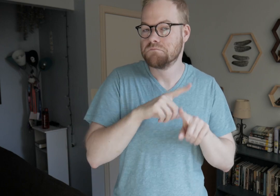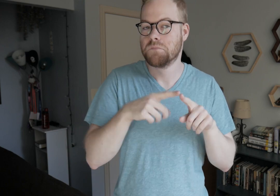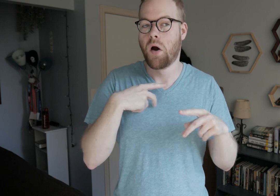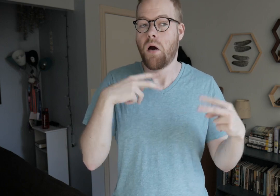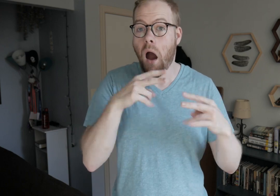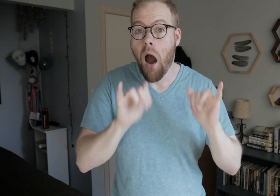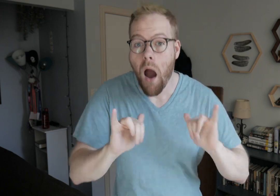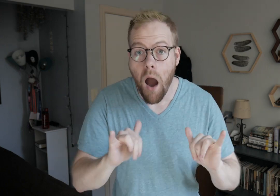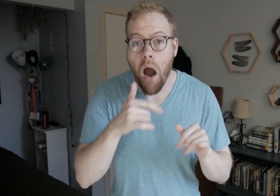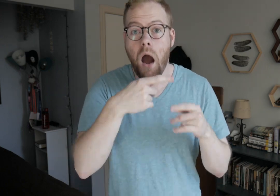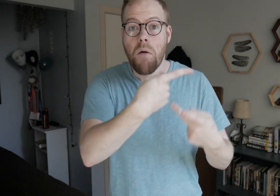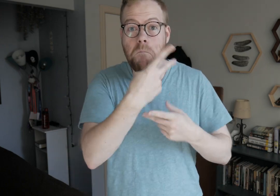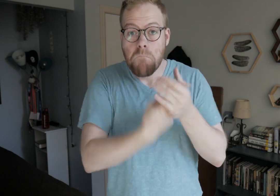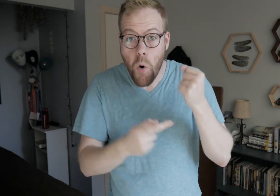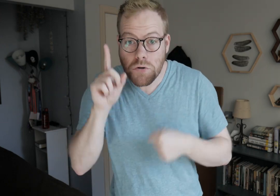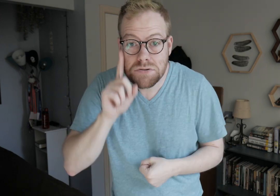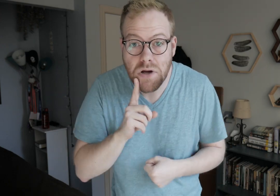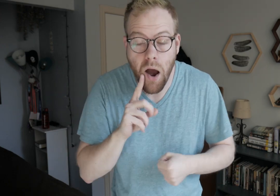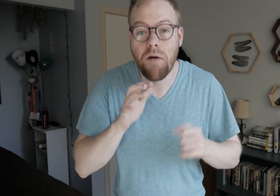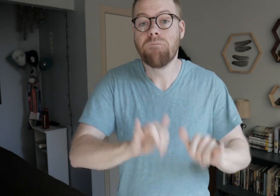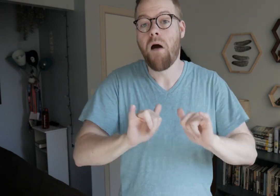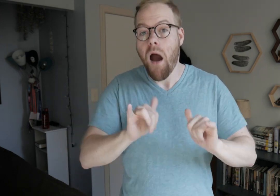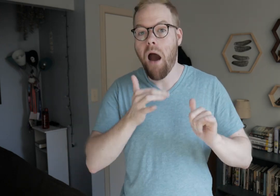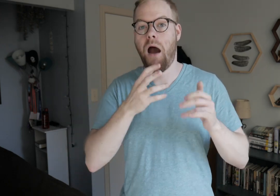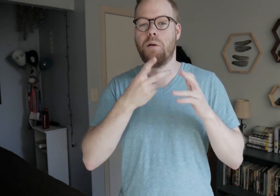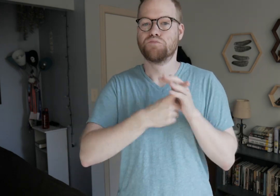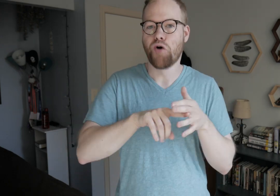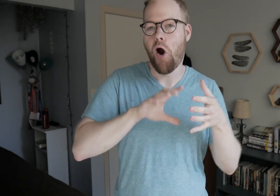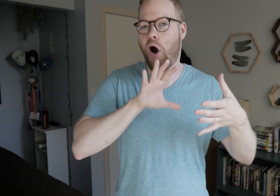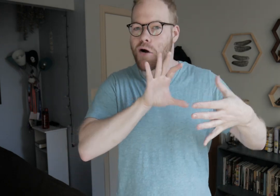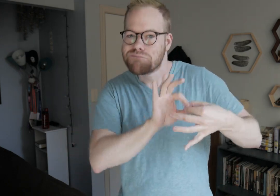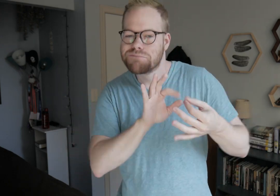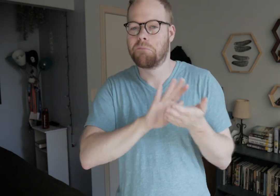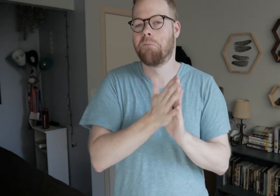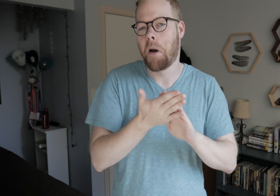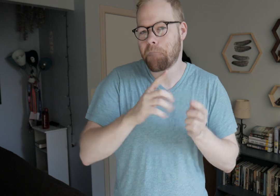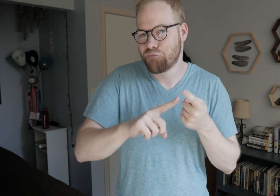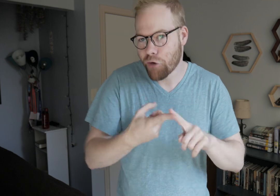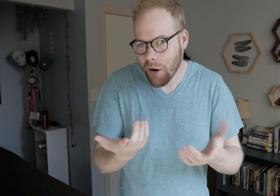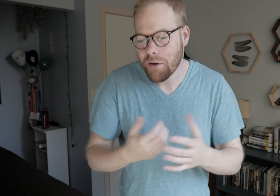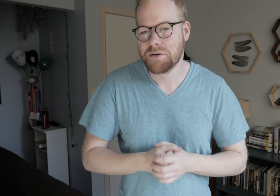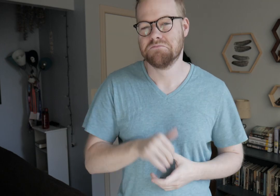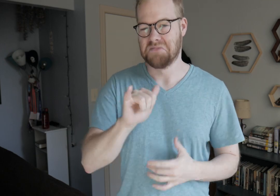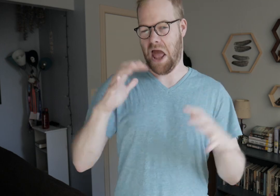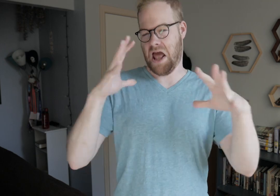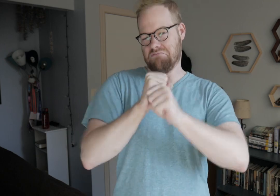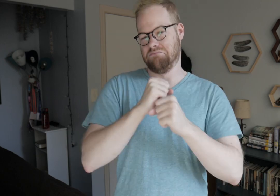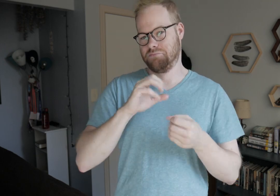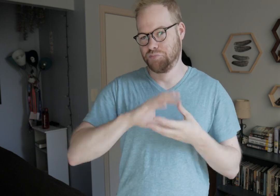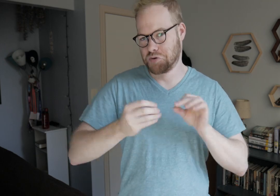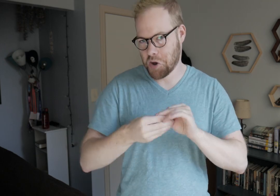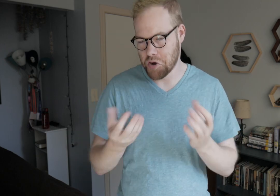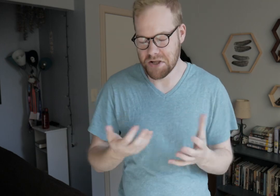but once we discover that we’re both deaf, we start to connect and become friends. That’s the gist of the story.